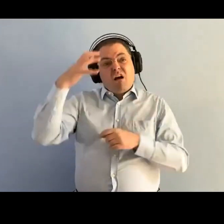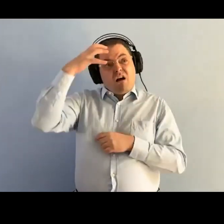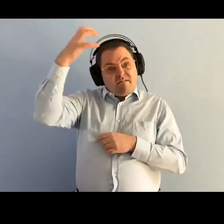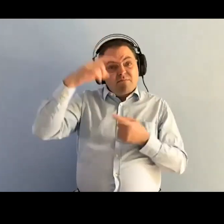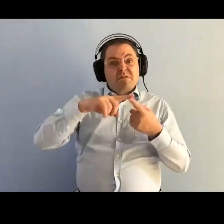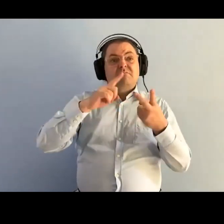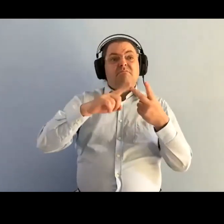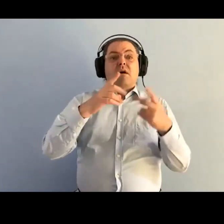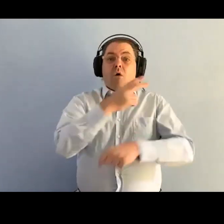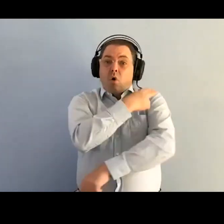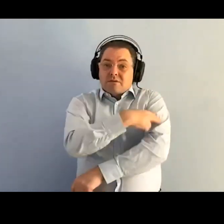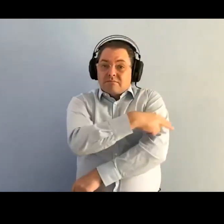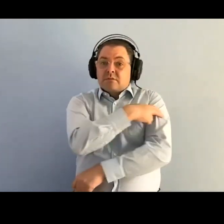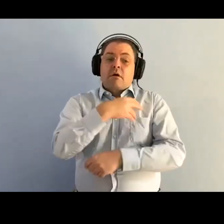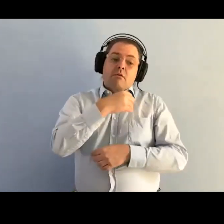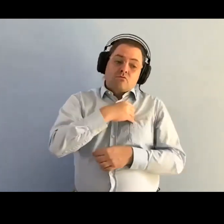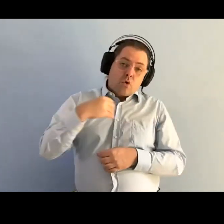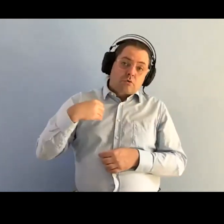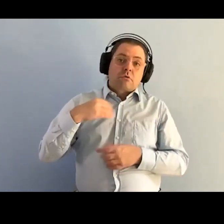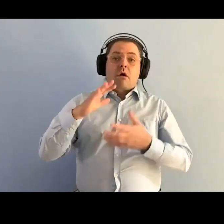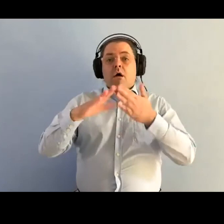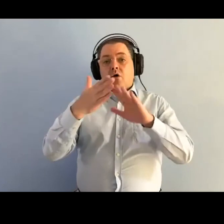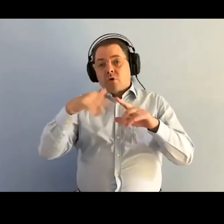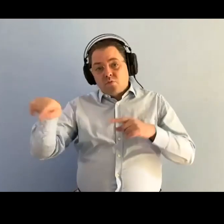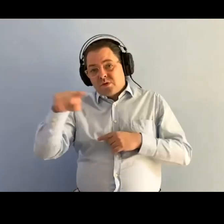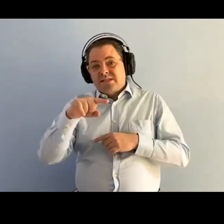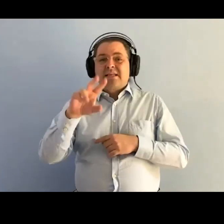This brief provides guidance to a range of stakeholders including